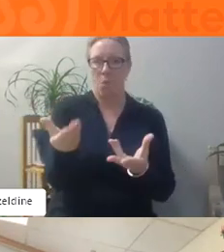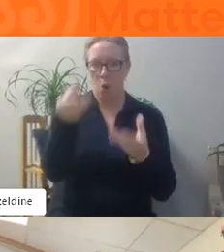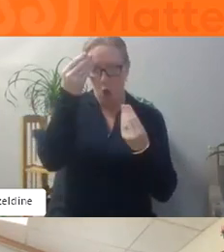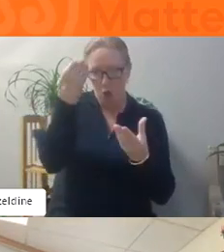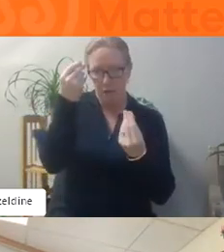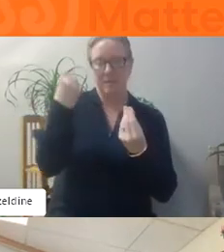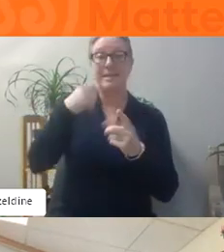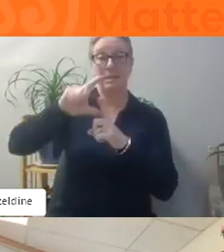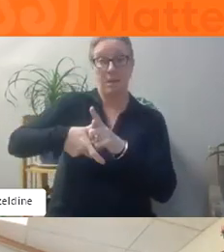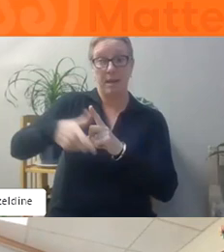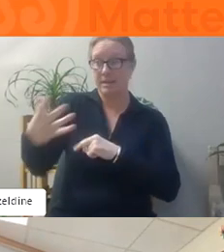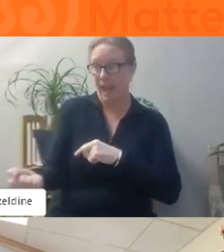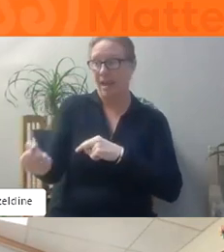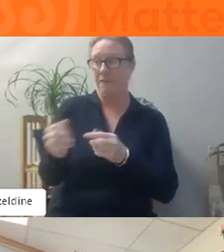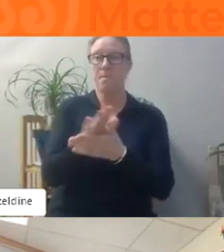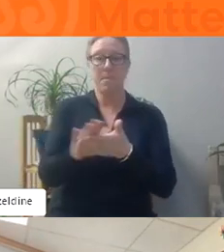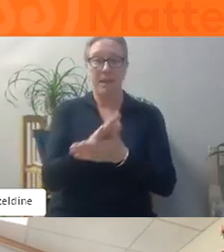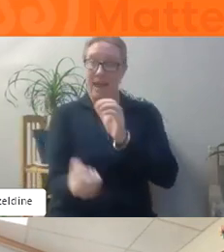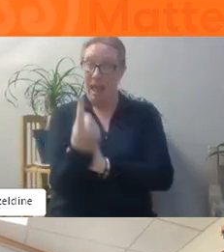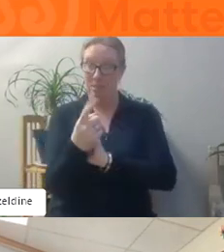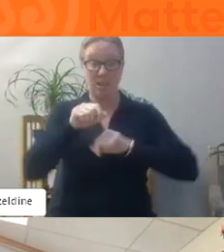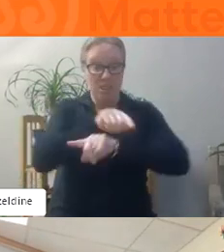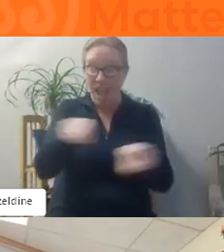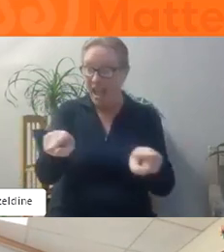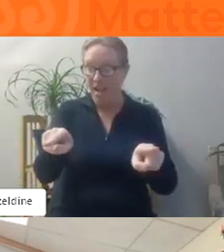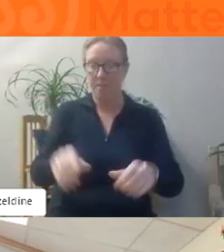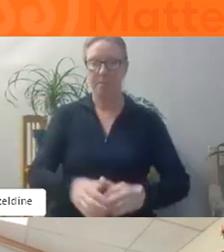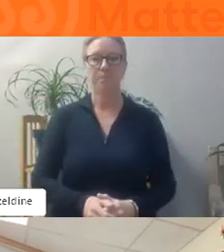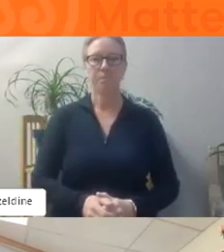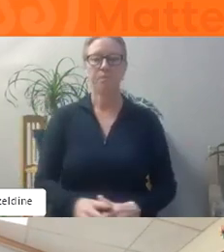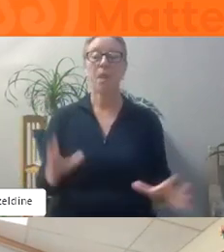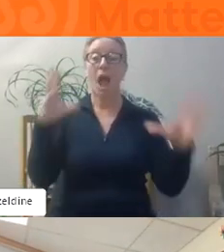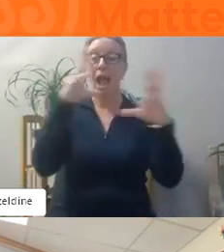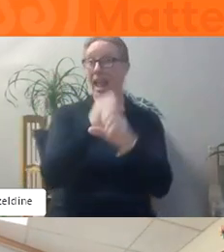attainment for learners with disabilities occur in these settings. I end